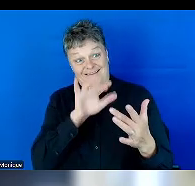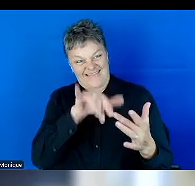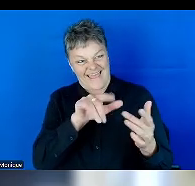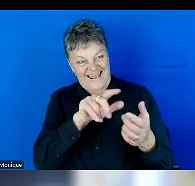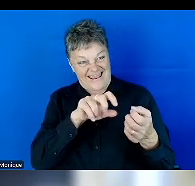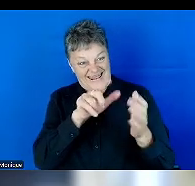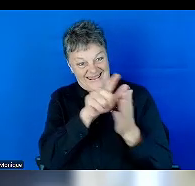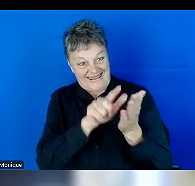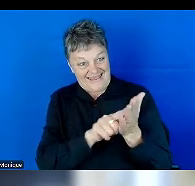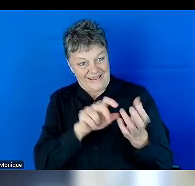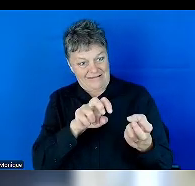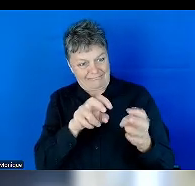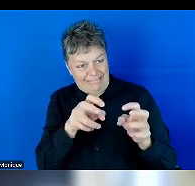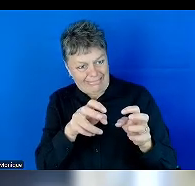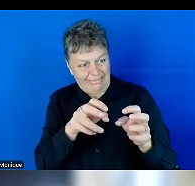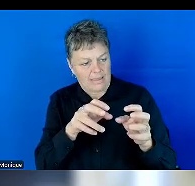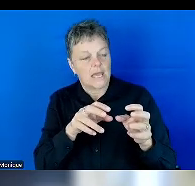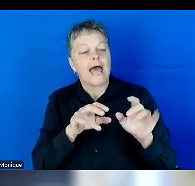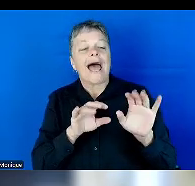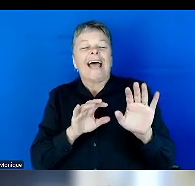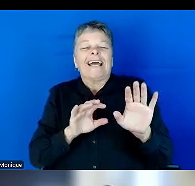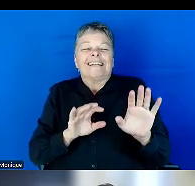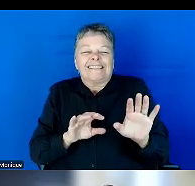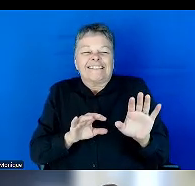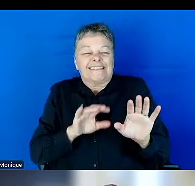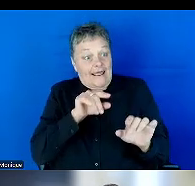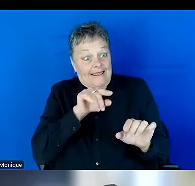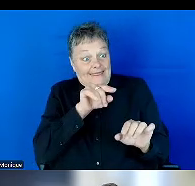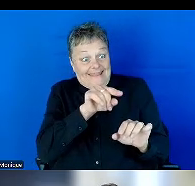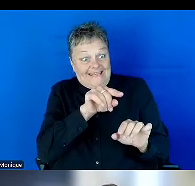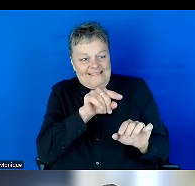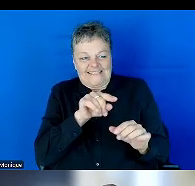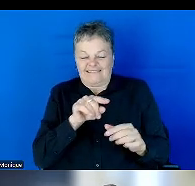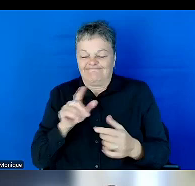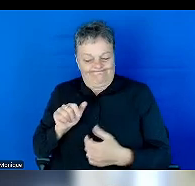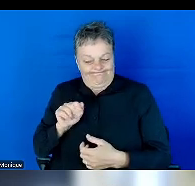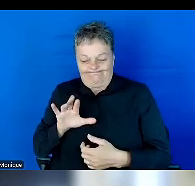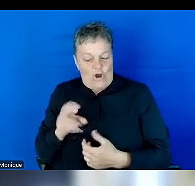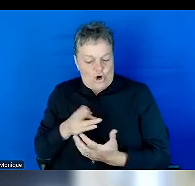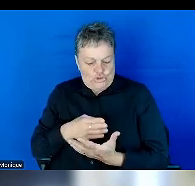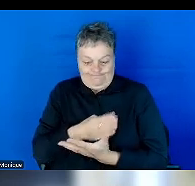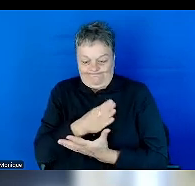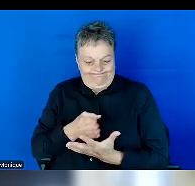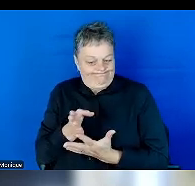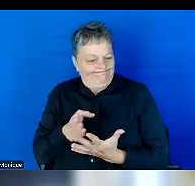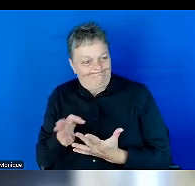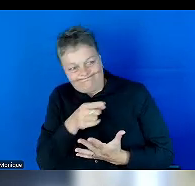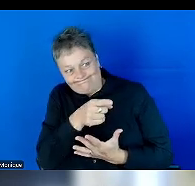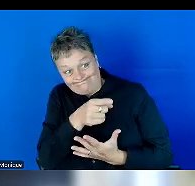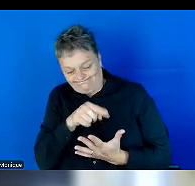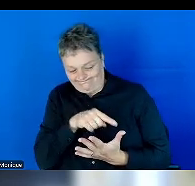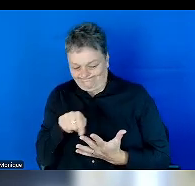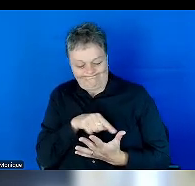within our areas of practice that's okay. Uh the only thing that we will be able to do is is try